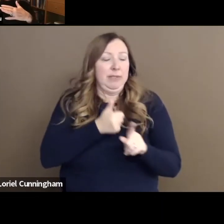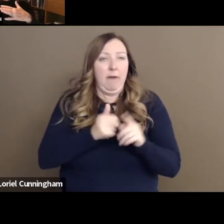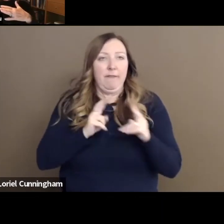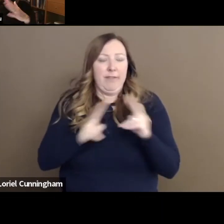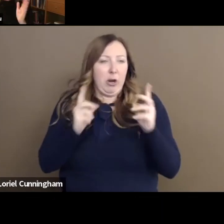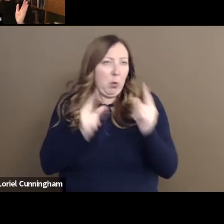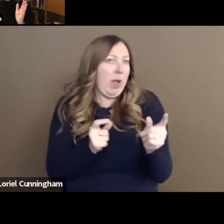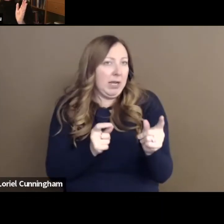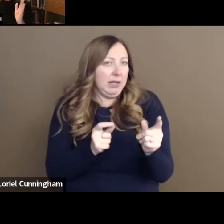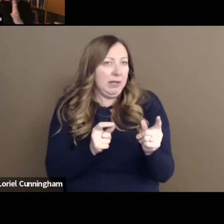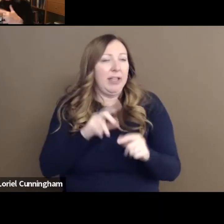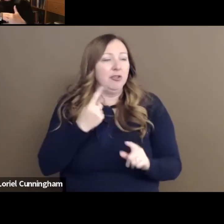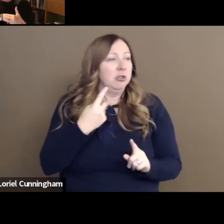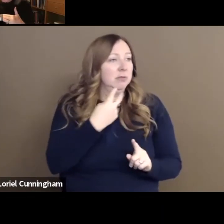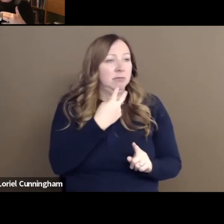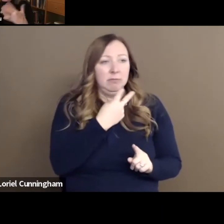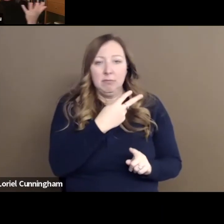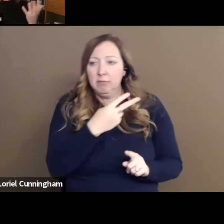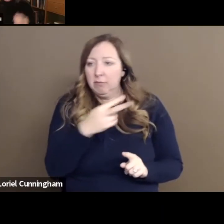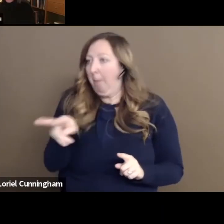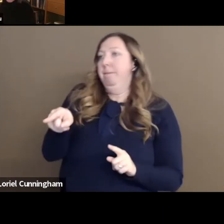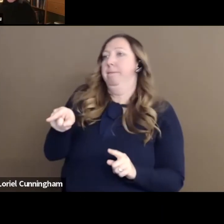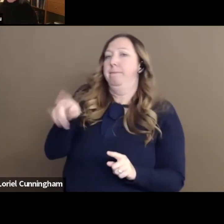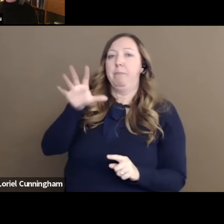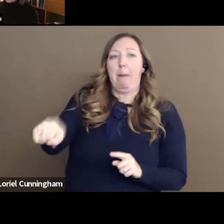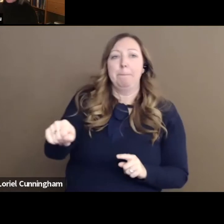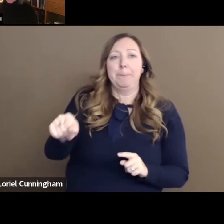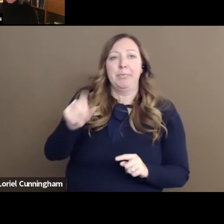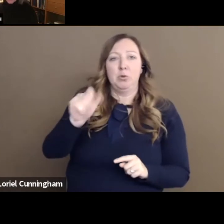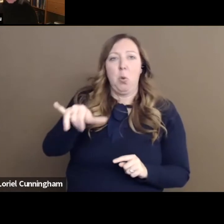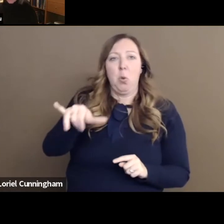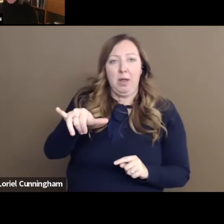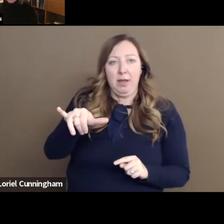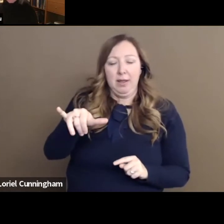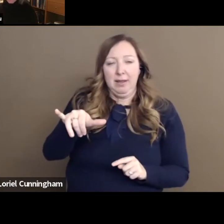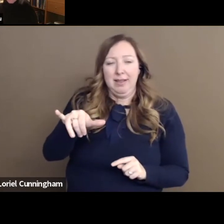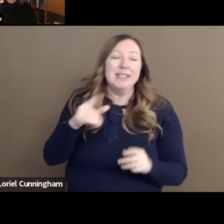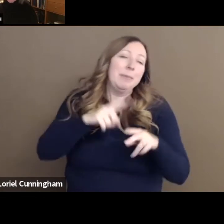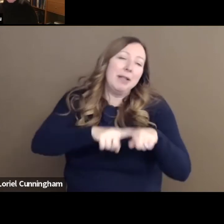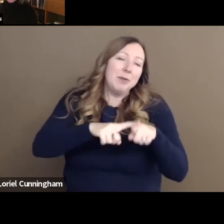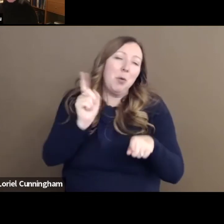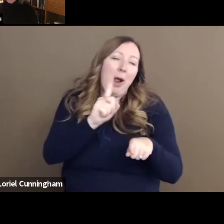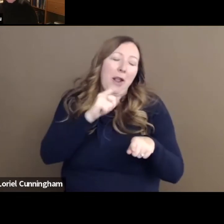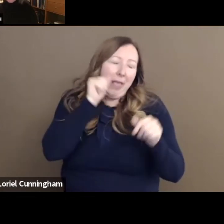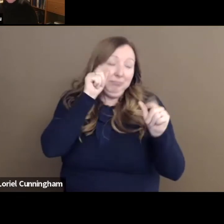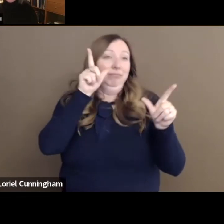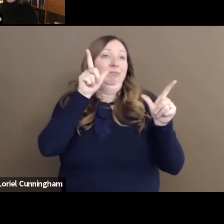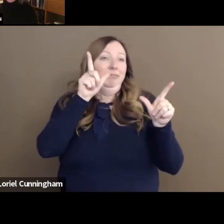wall or even zero walls if they happen to open their eyes at the right right wall